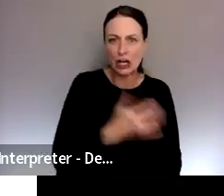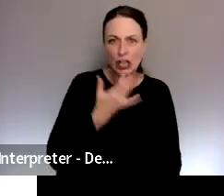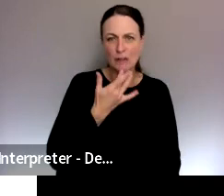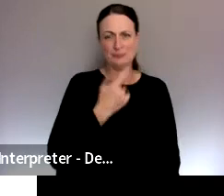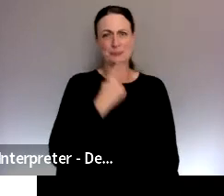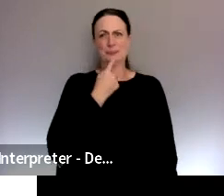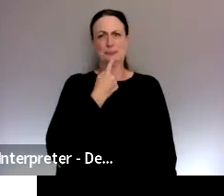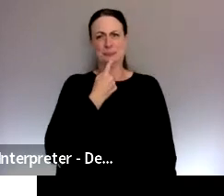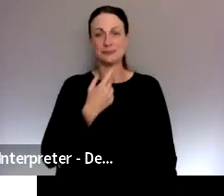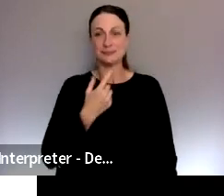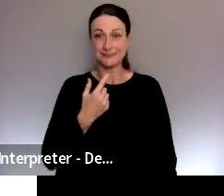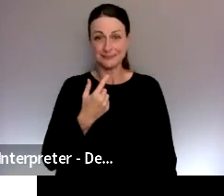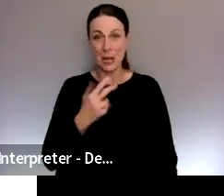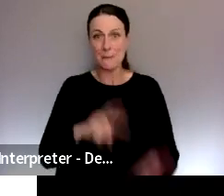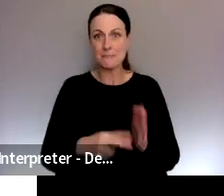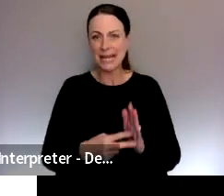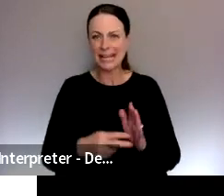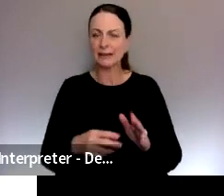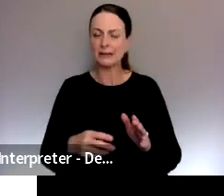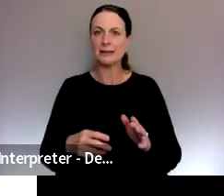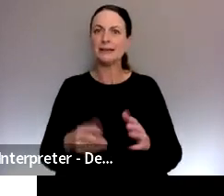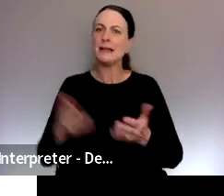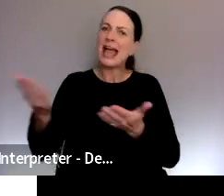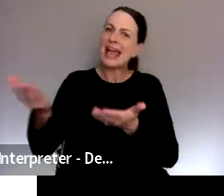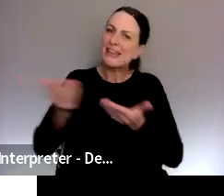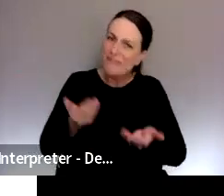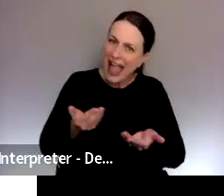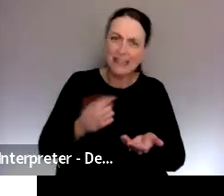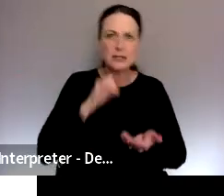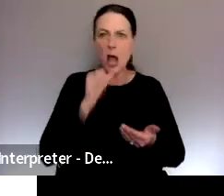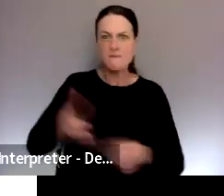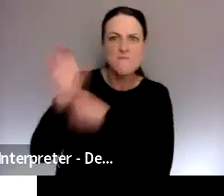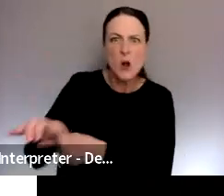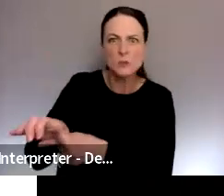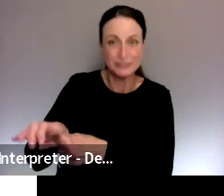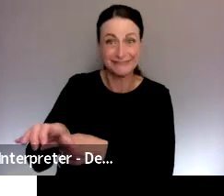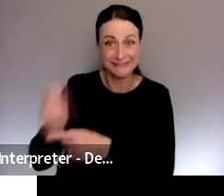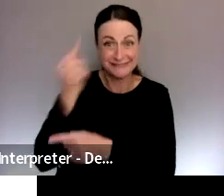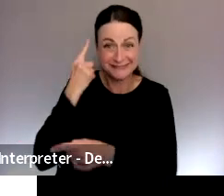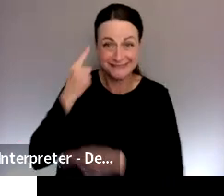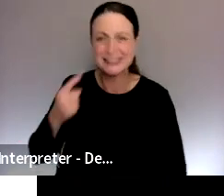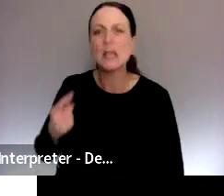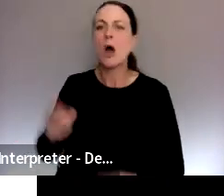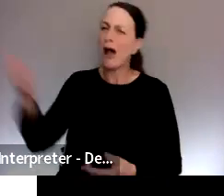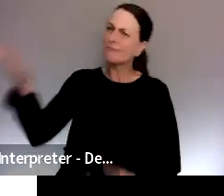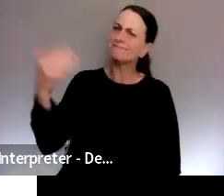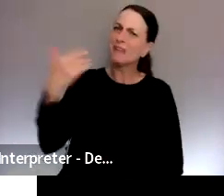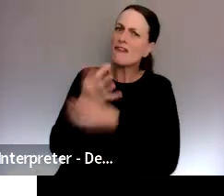and getting people aware, like inviting them to come to some of our free webinars.